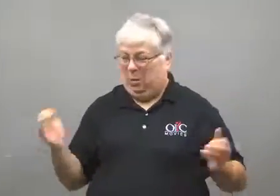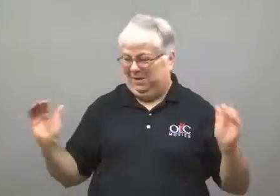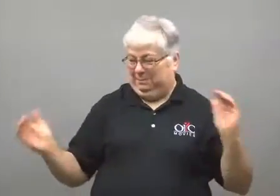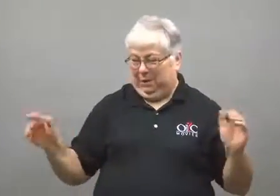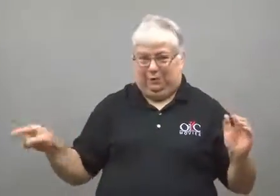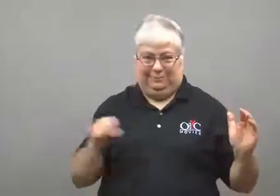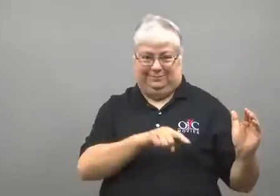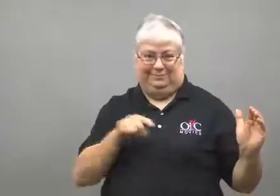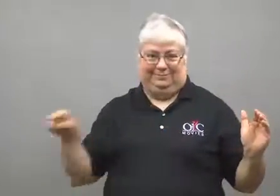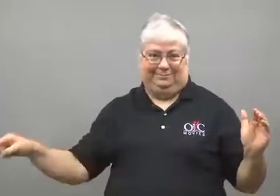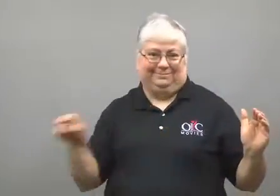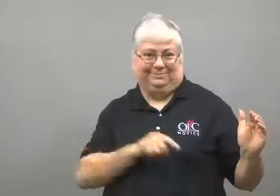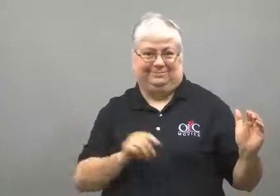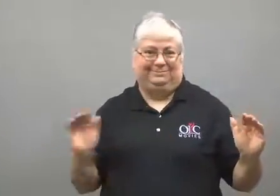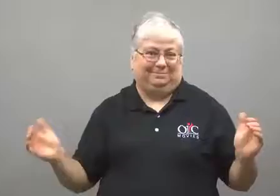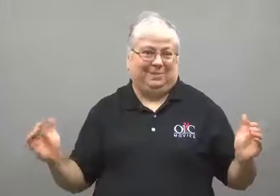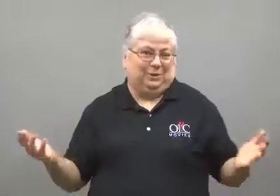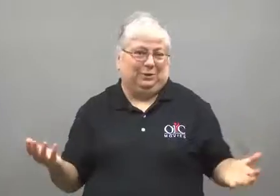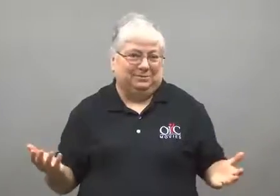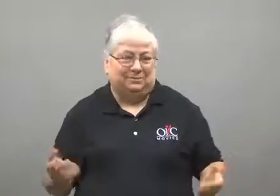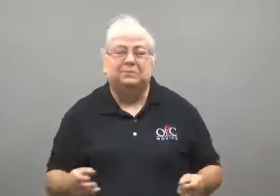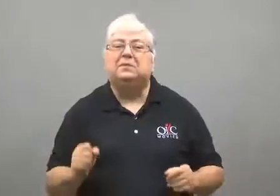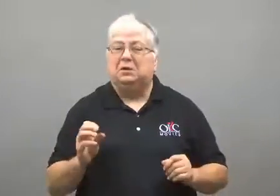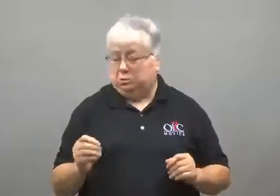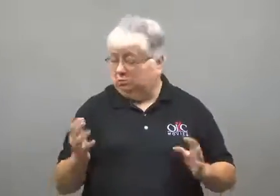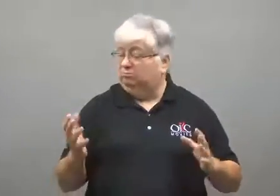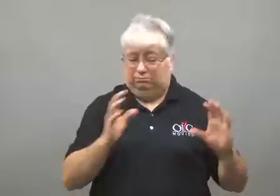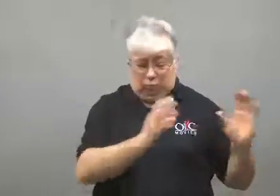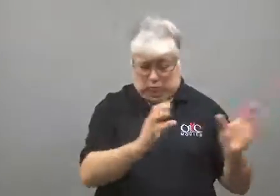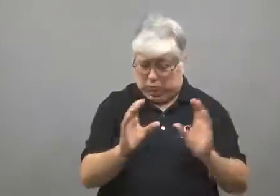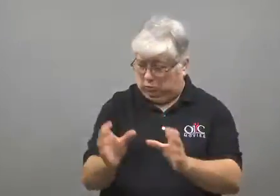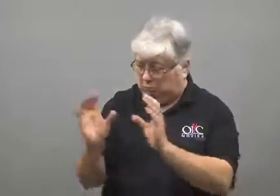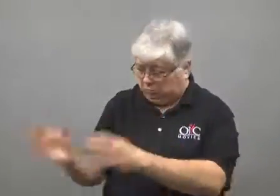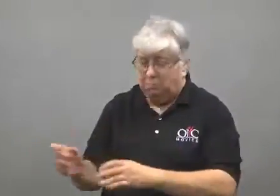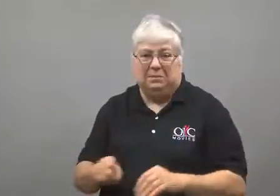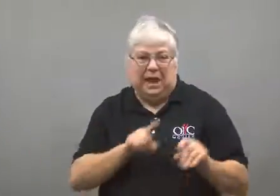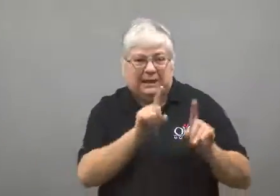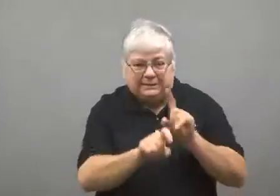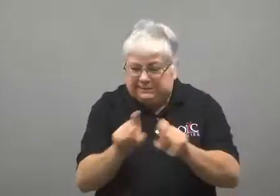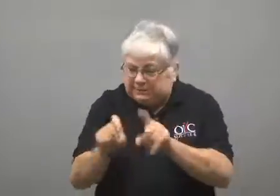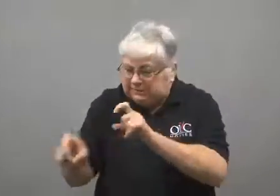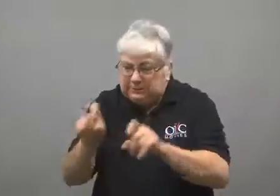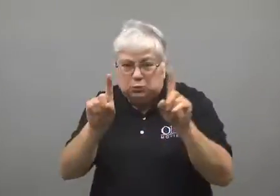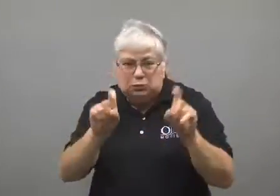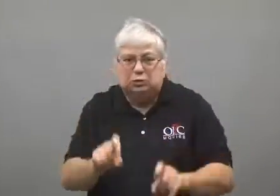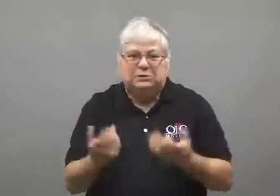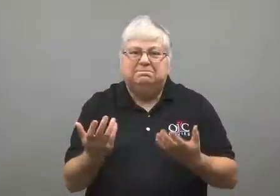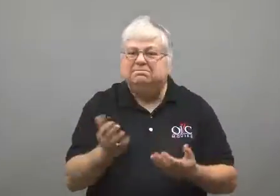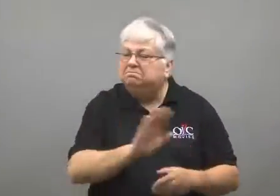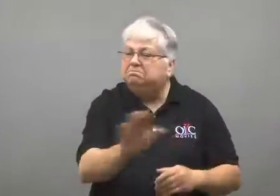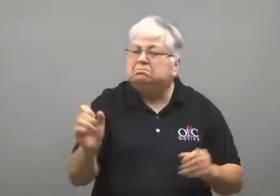The two groups could be compared.